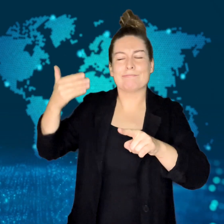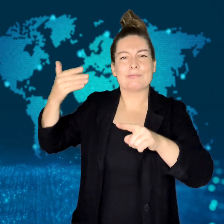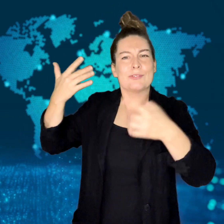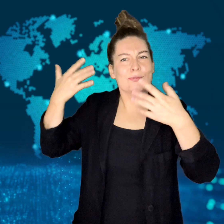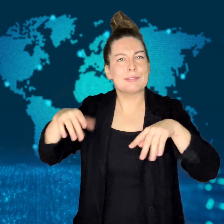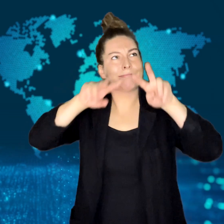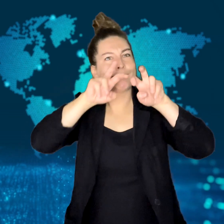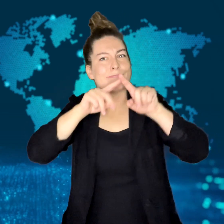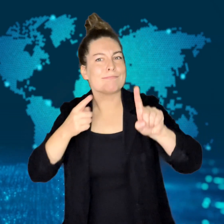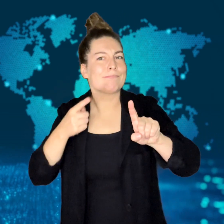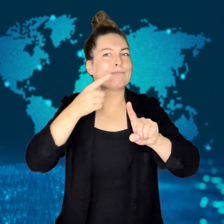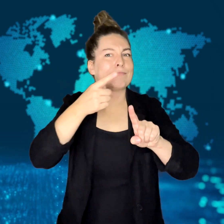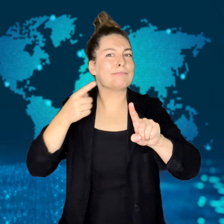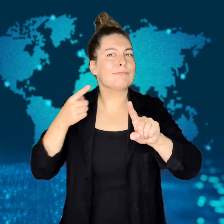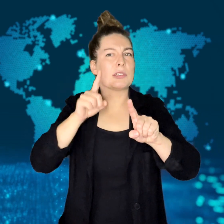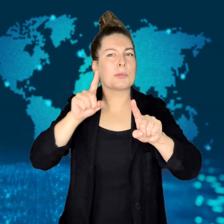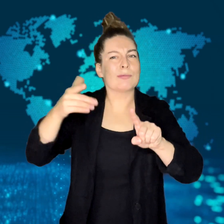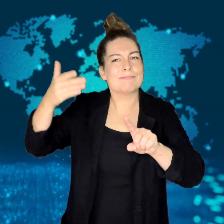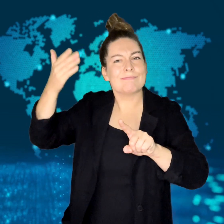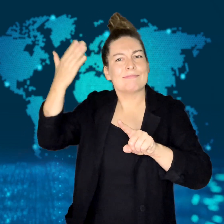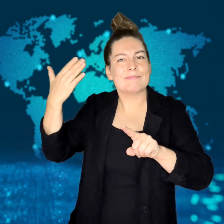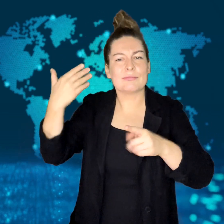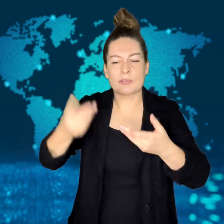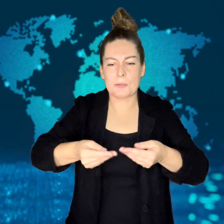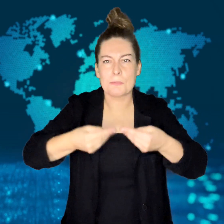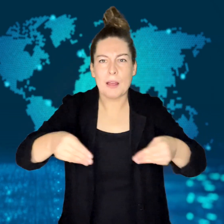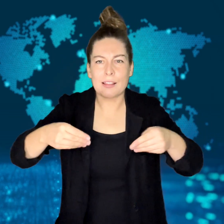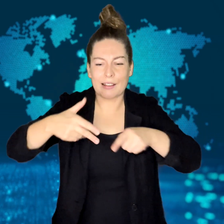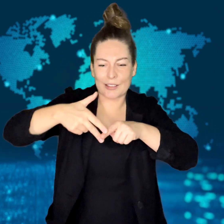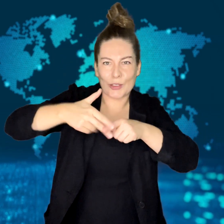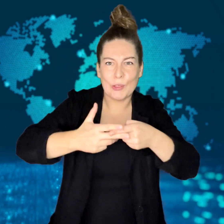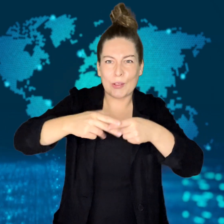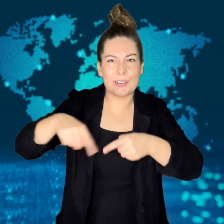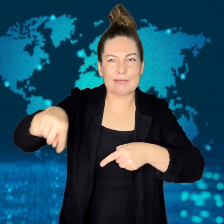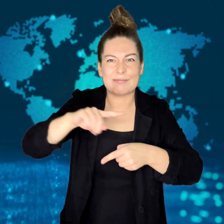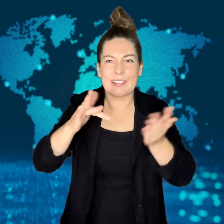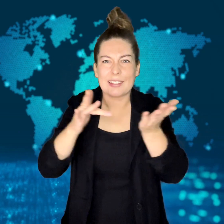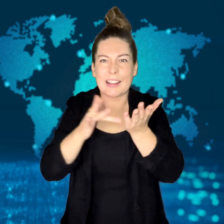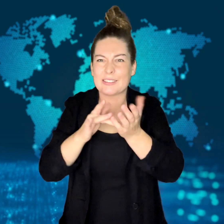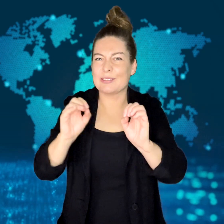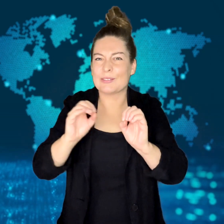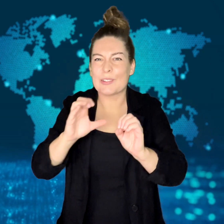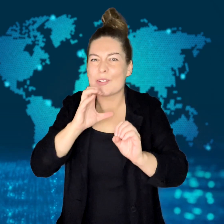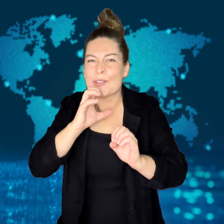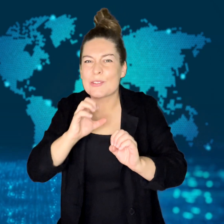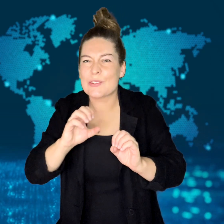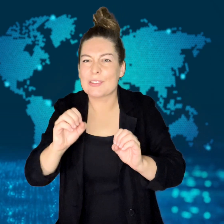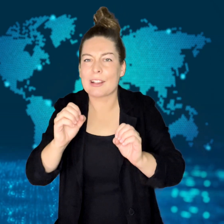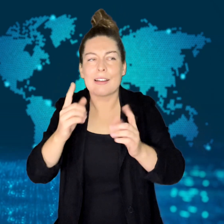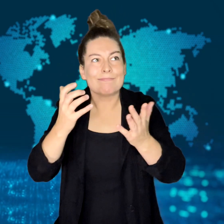the instruments and equipment used on the other missions were